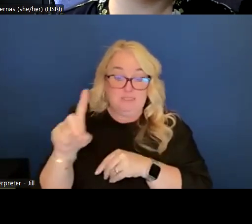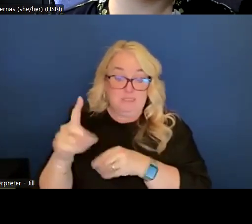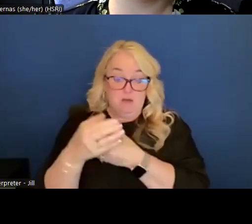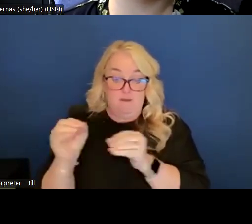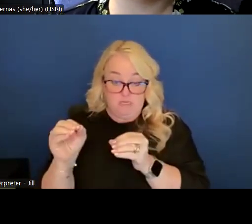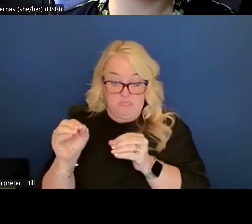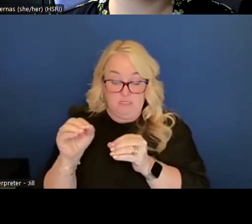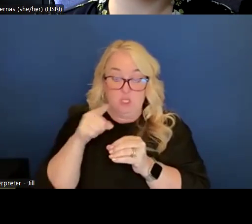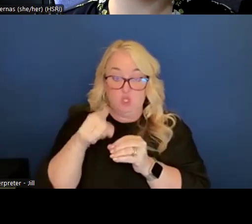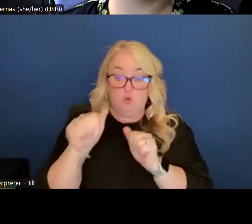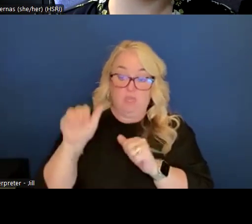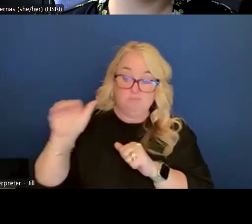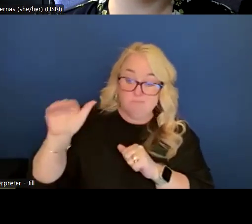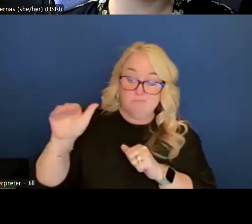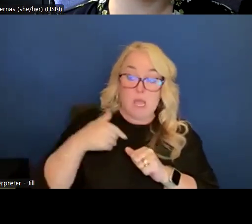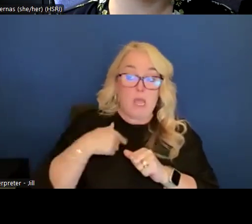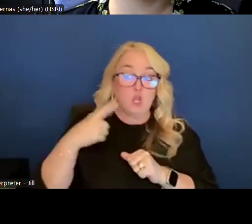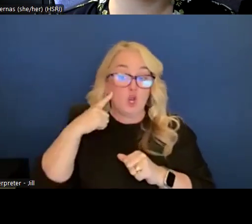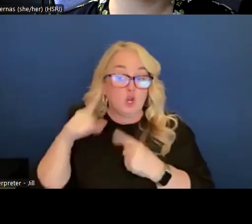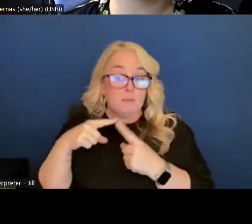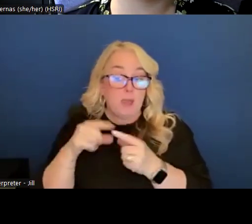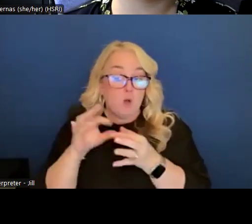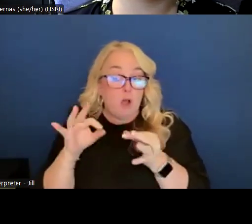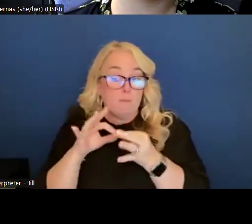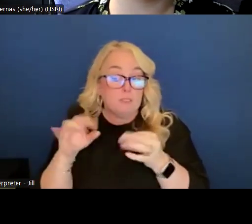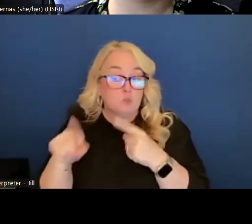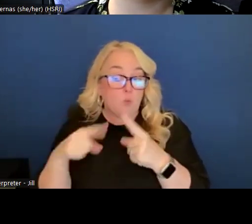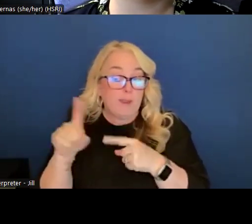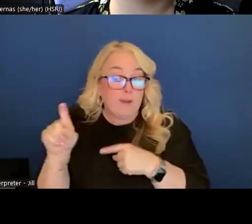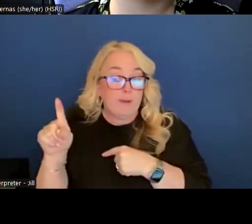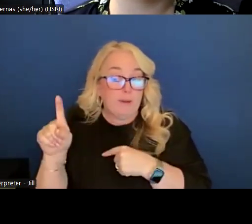Disabilities office, and you want to say, hey, I heard about